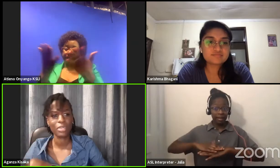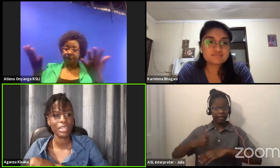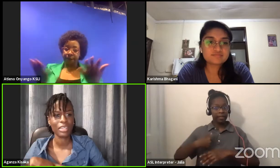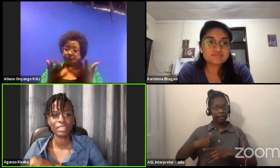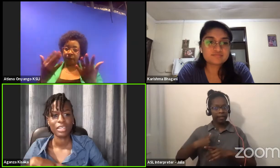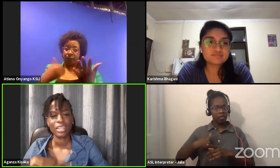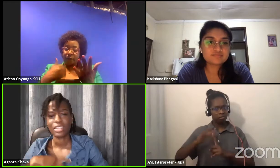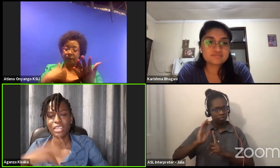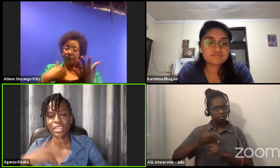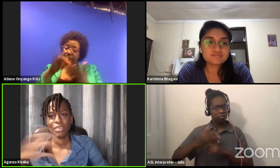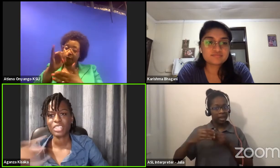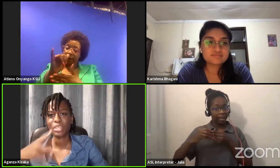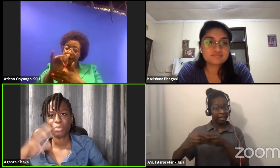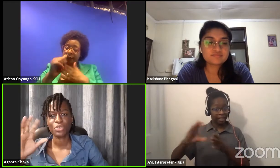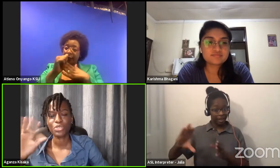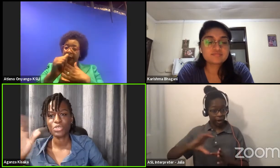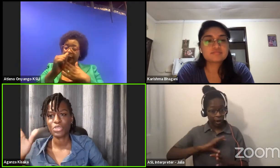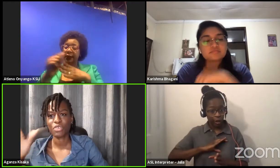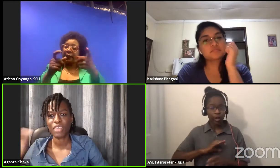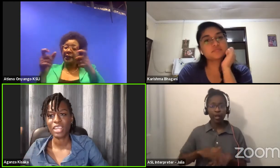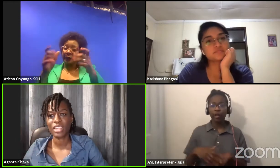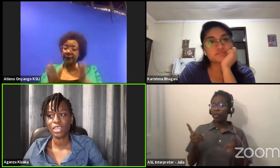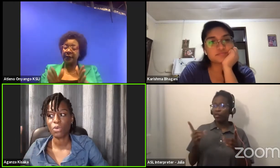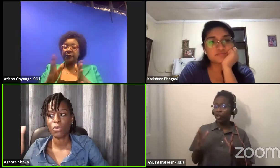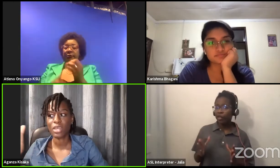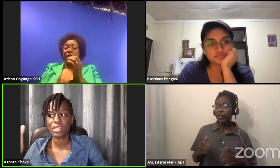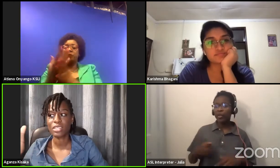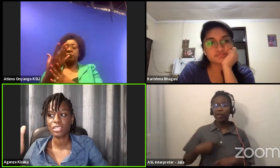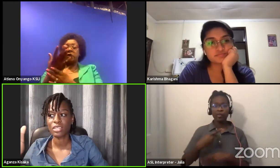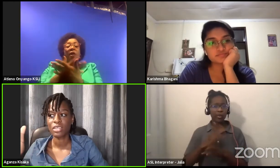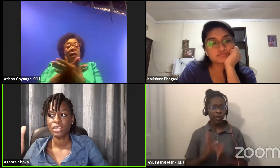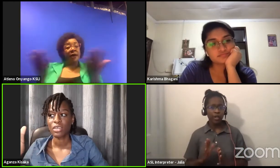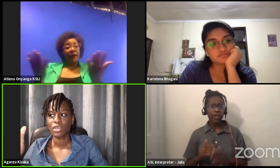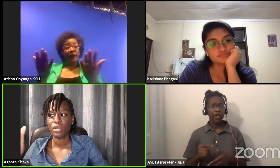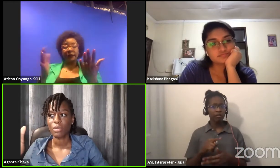being the director producer of anything wasn't my thing.